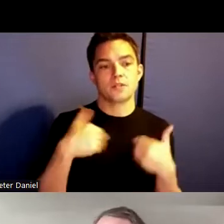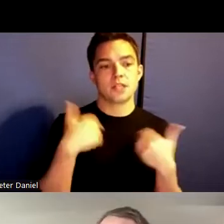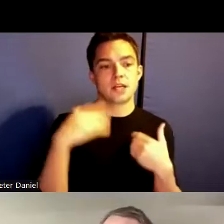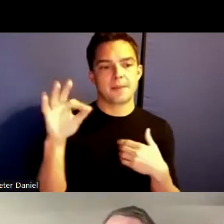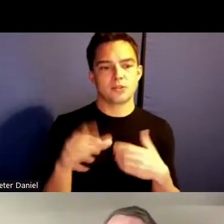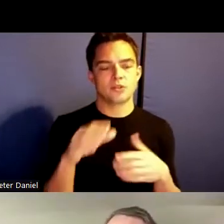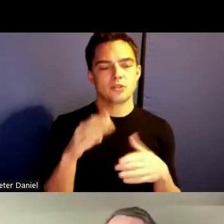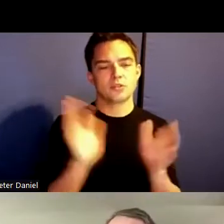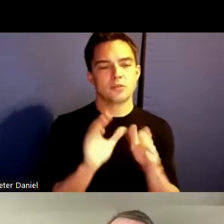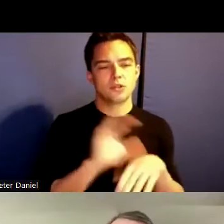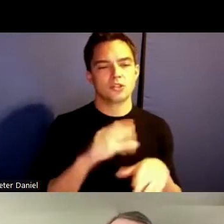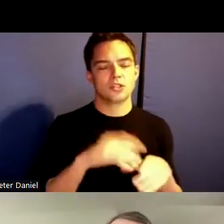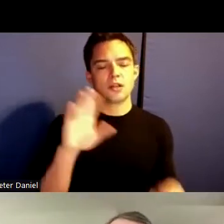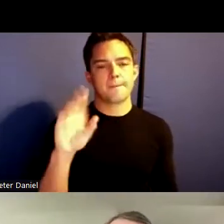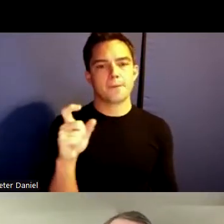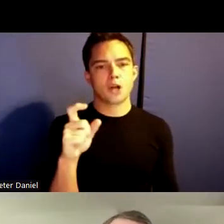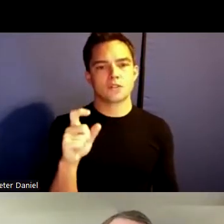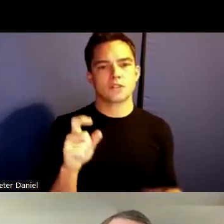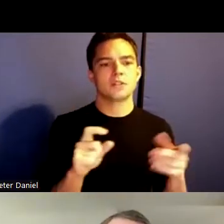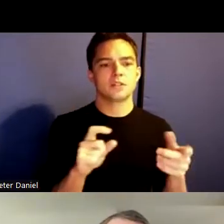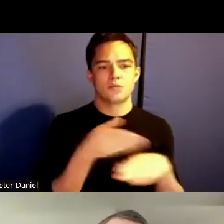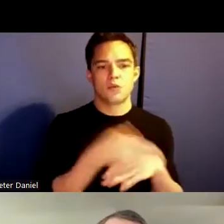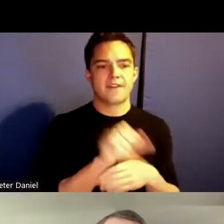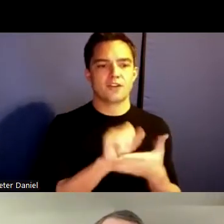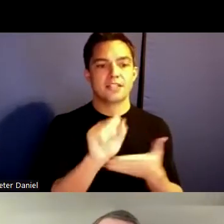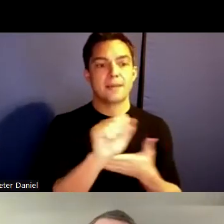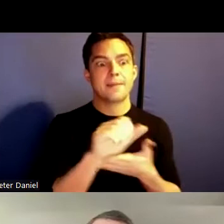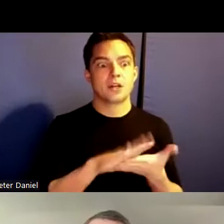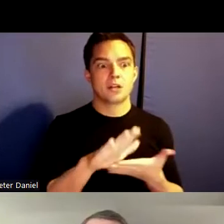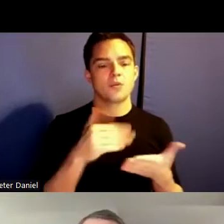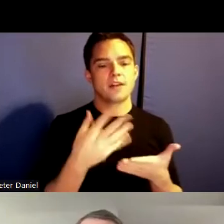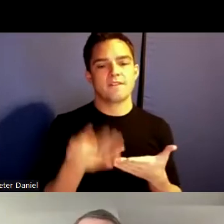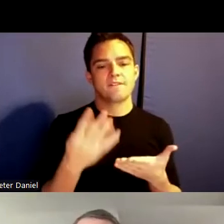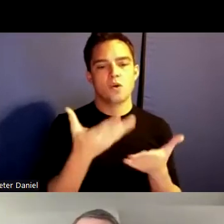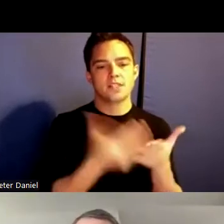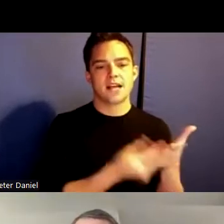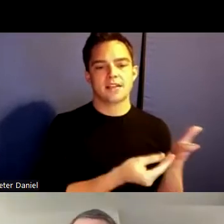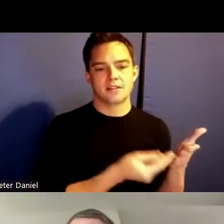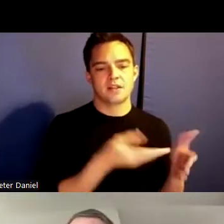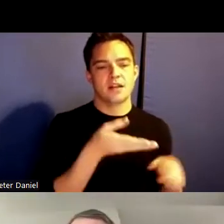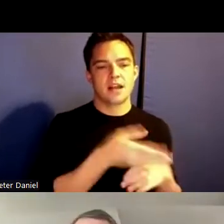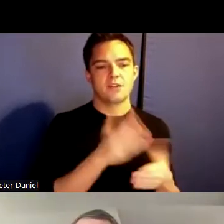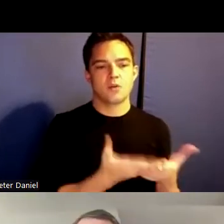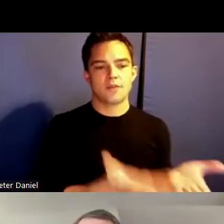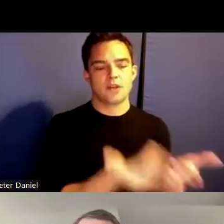church in the Bronx, right after seminary, we had four deaths the month after I got there, and every single one of them was a